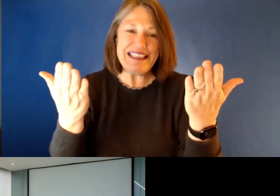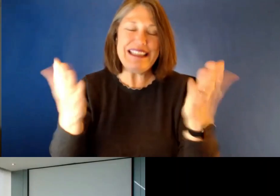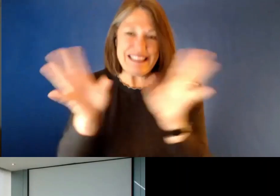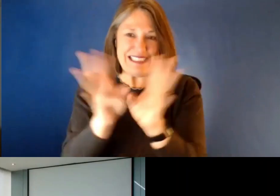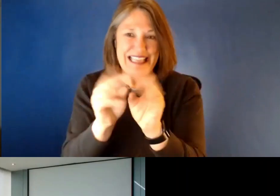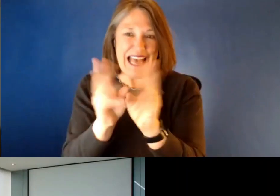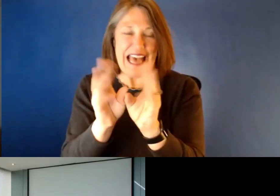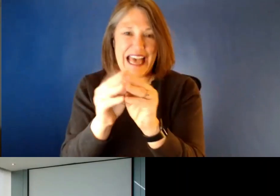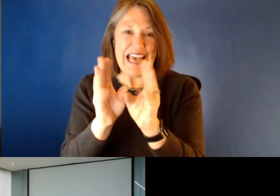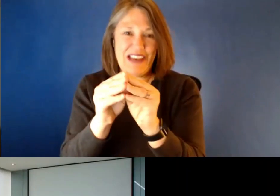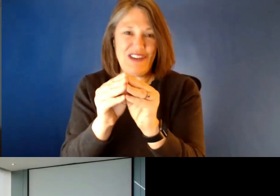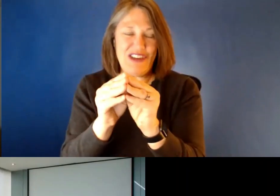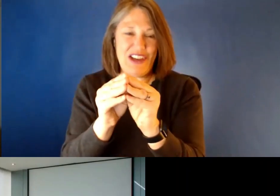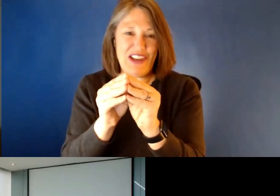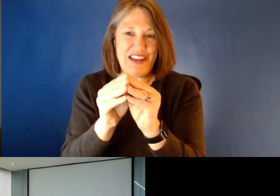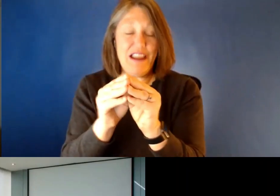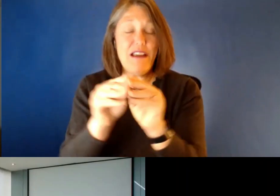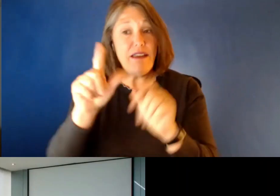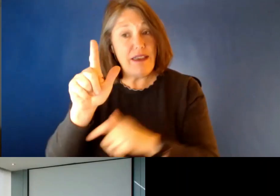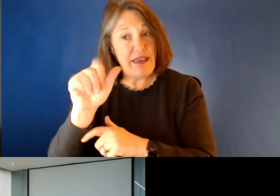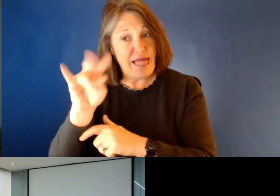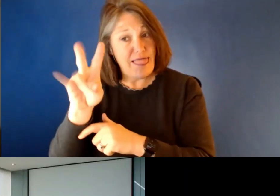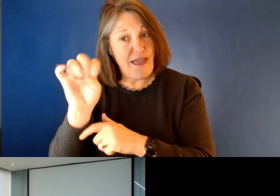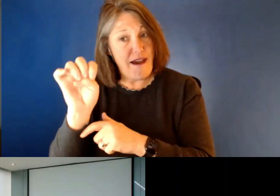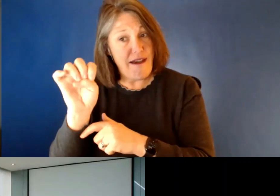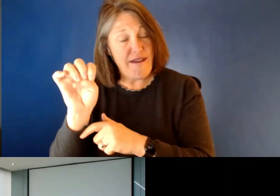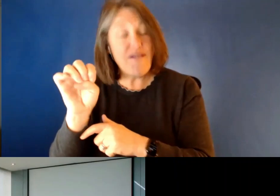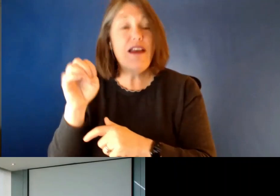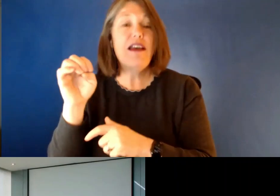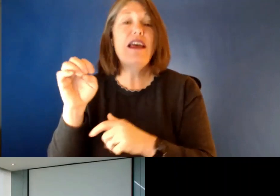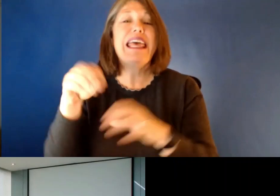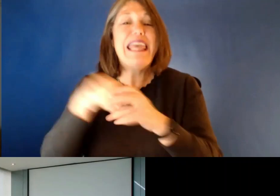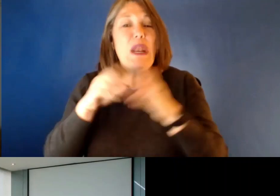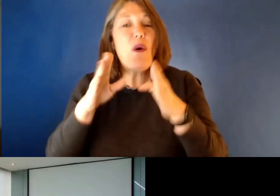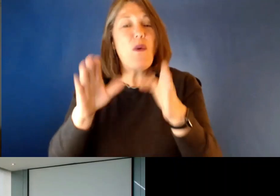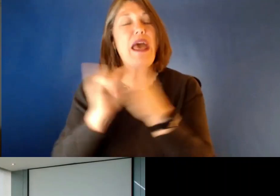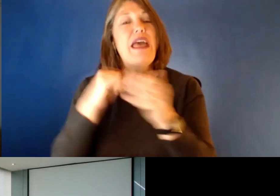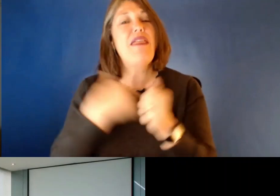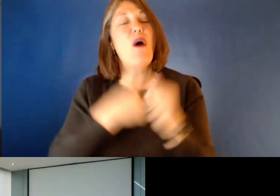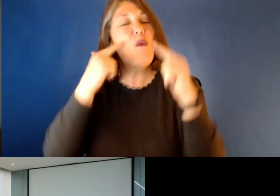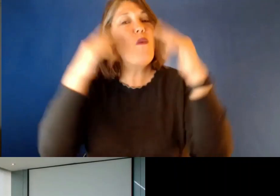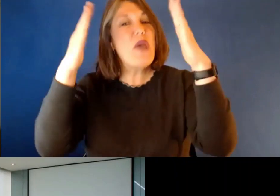in the live mode in a way that we hope provides you all with an opportunity